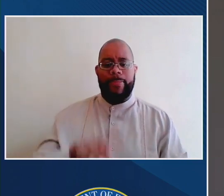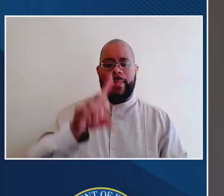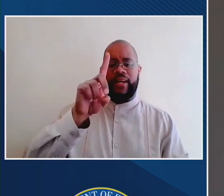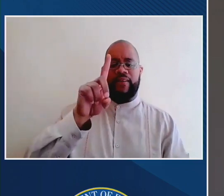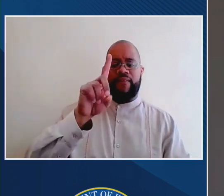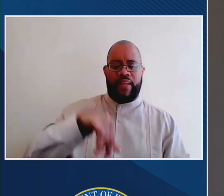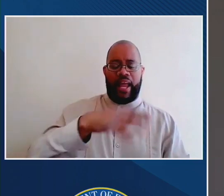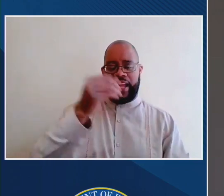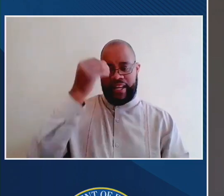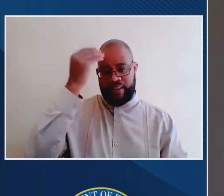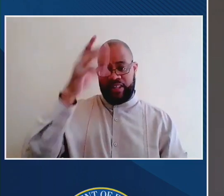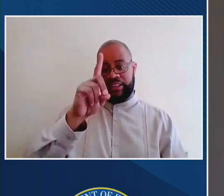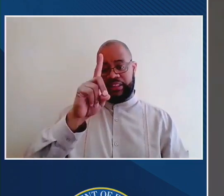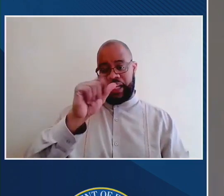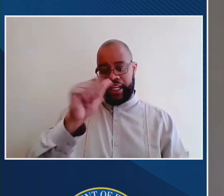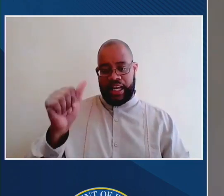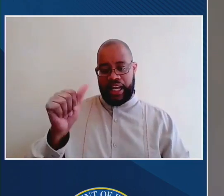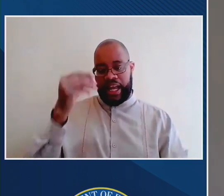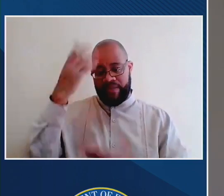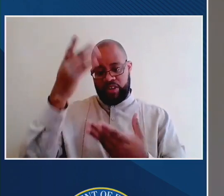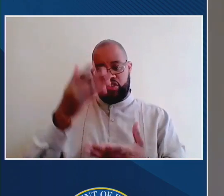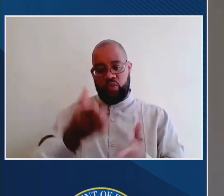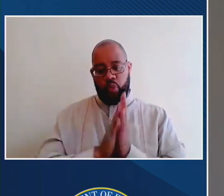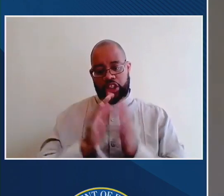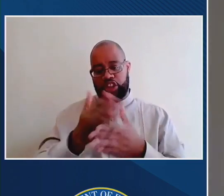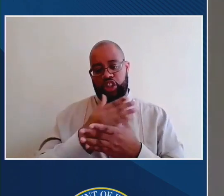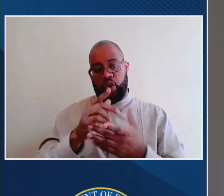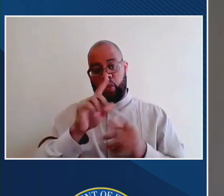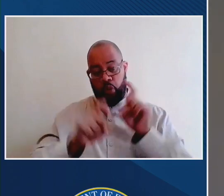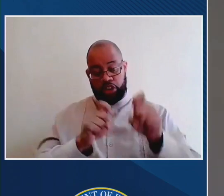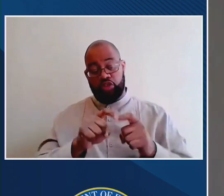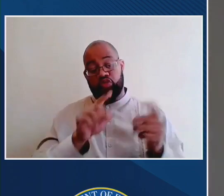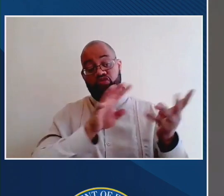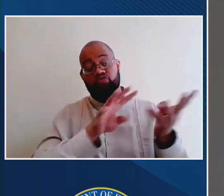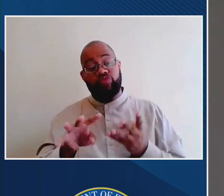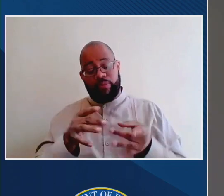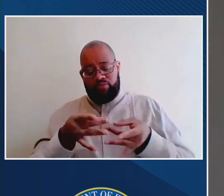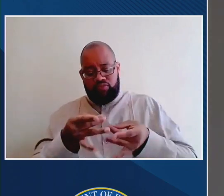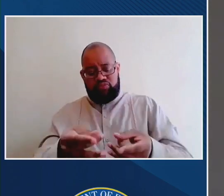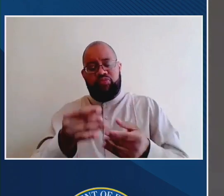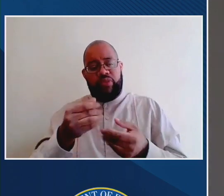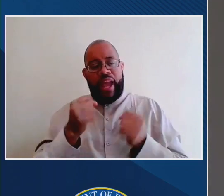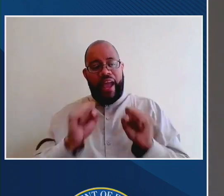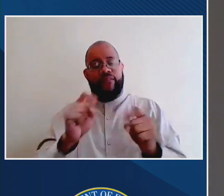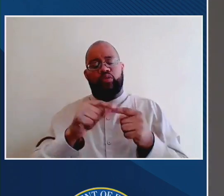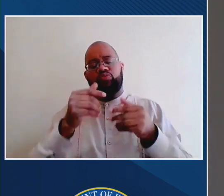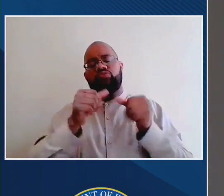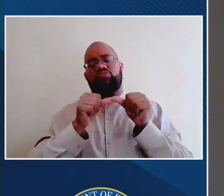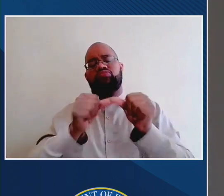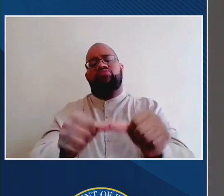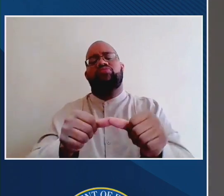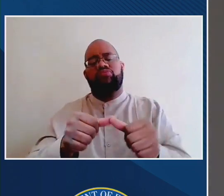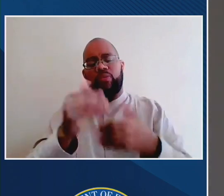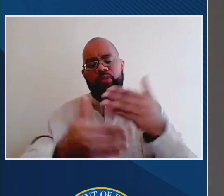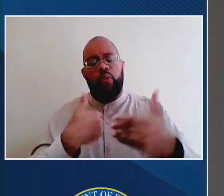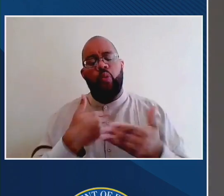sharing and questions. To streamline and an effort and consistent process, we request that materials be